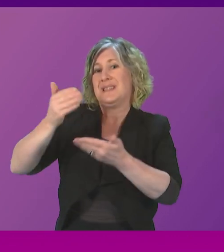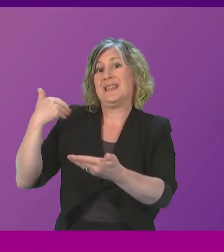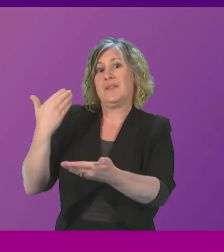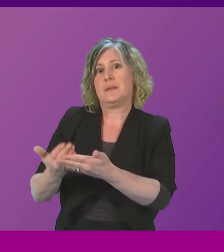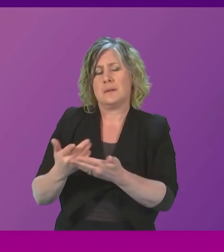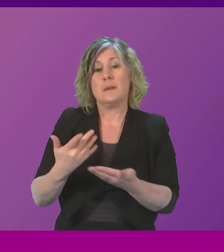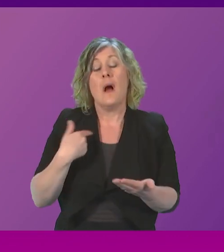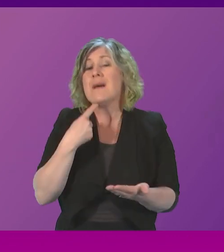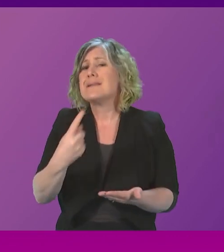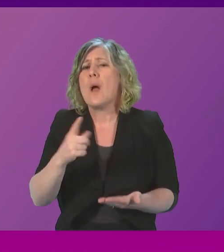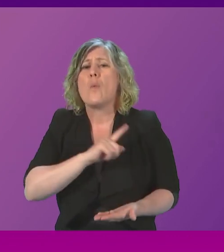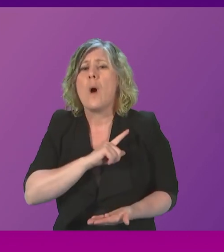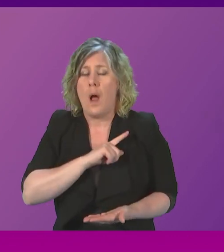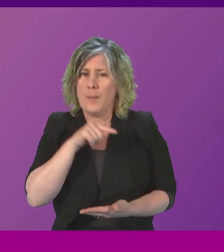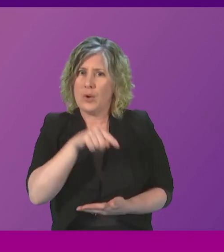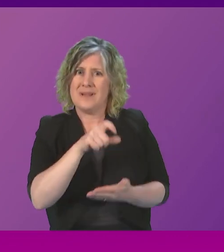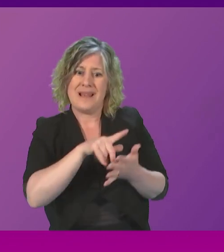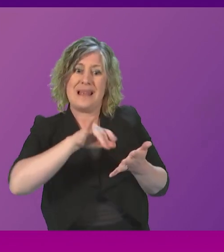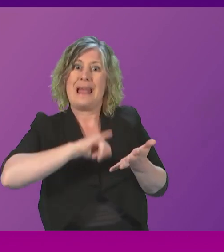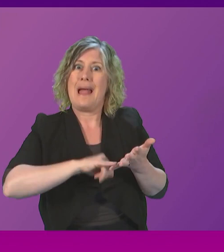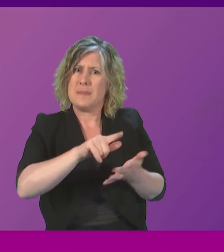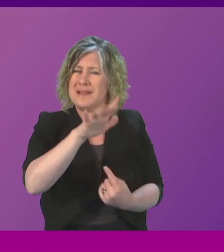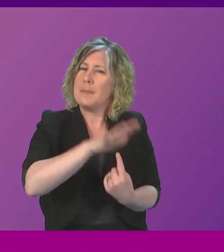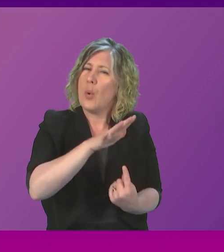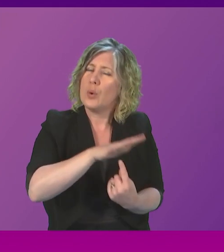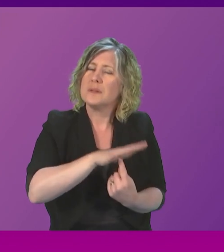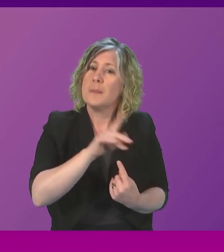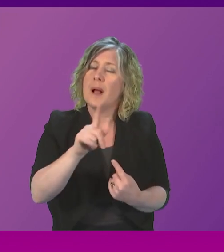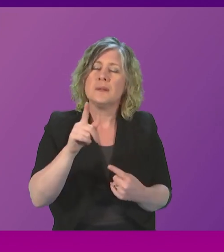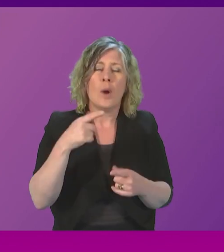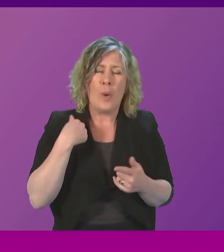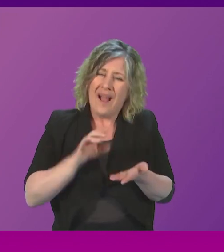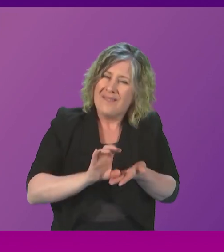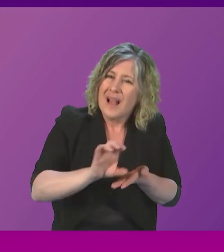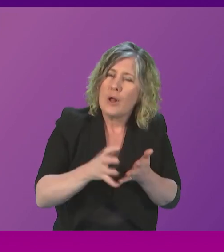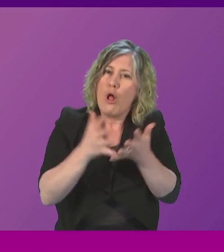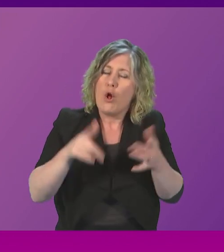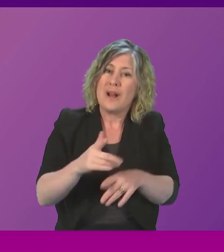I do so because CAMHS is important, but our investments in early intervention are also extremely important.